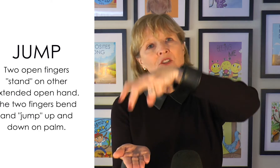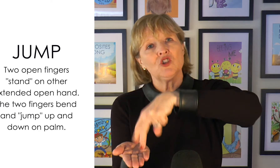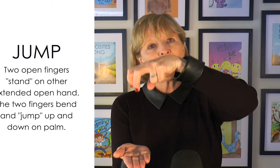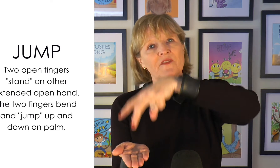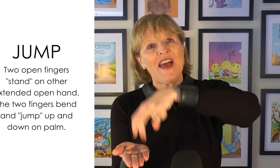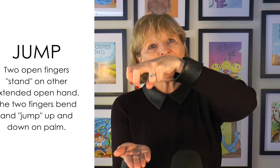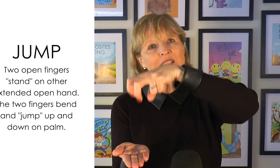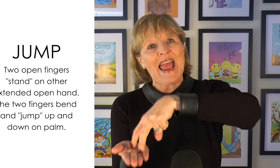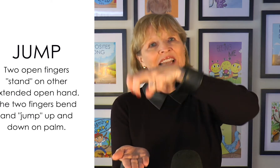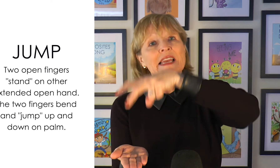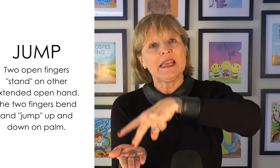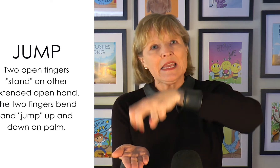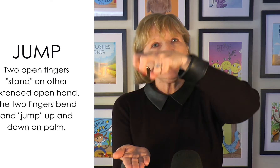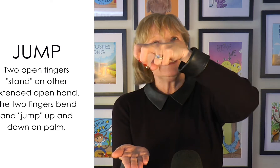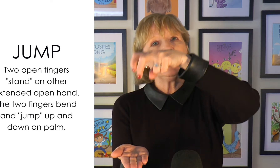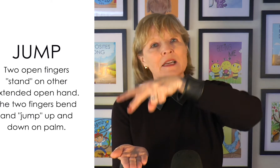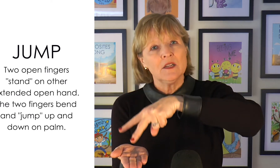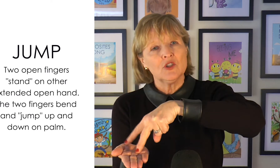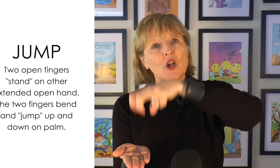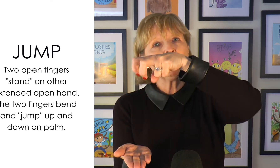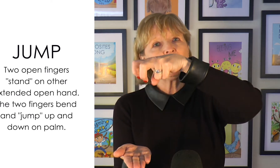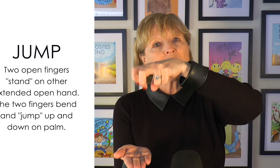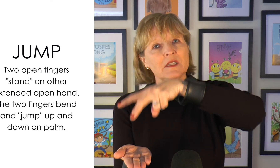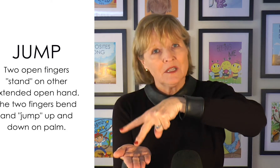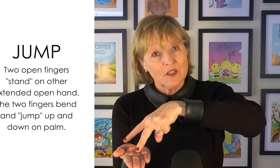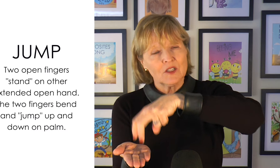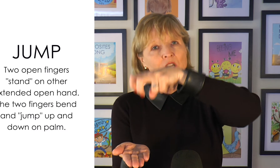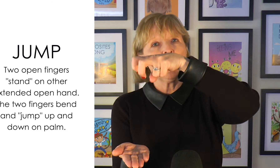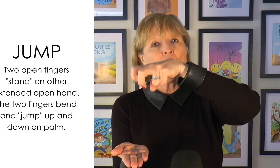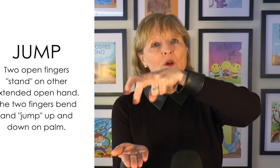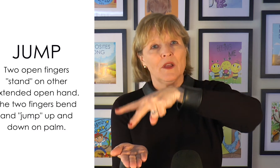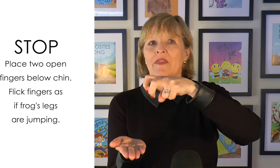"He JUMPS FAST and he JUMPS SLOW."